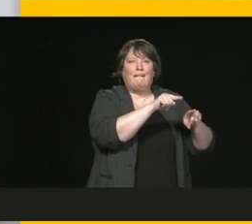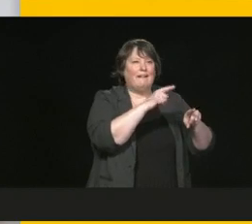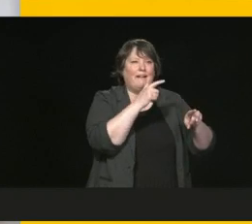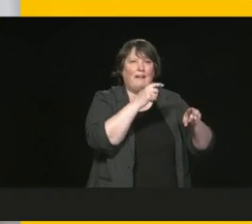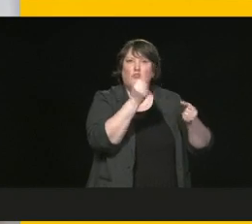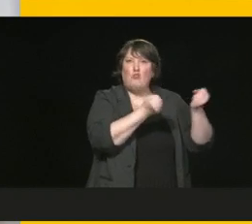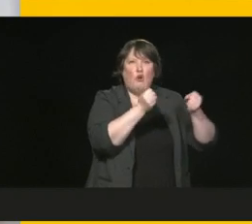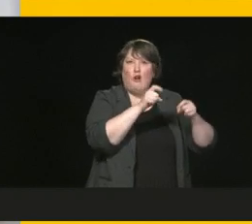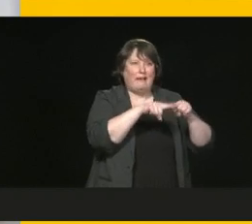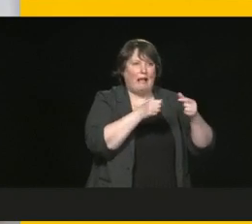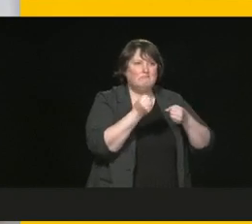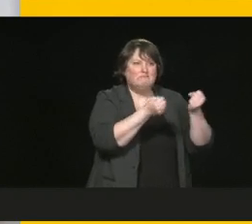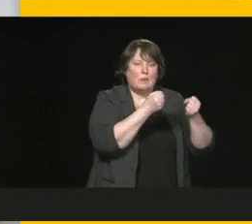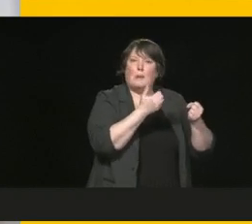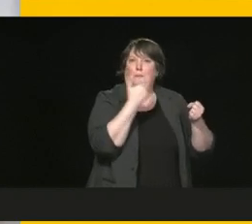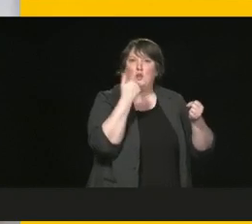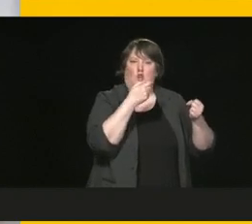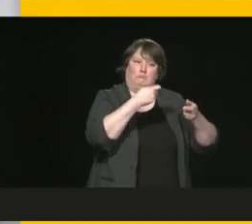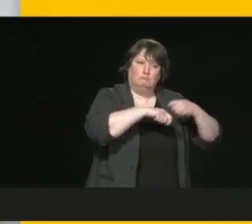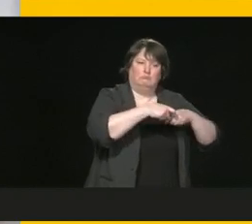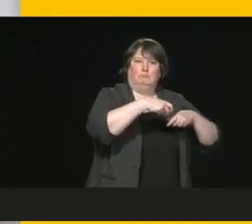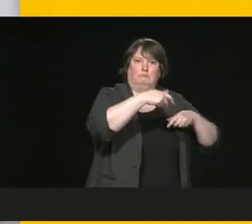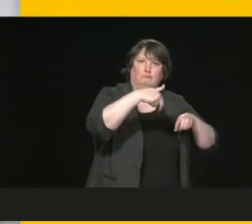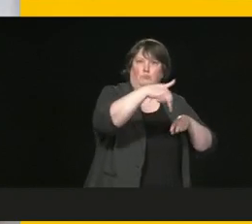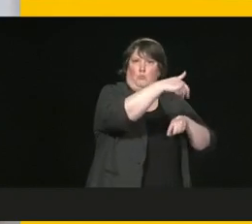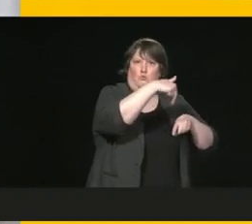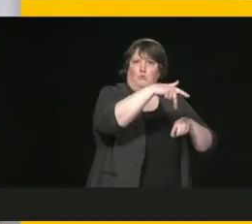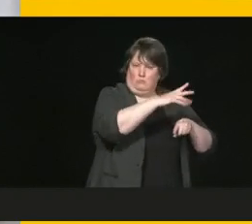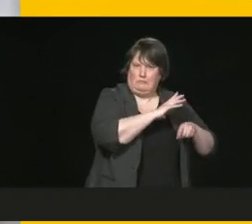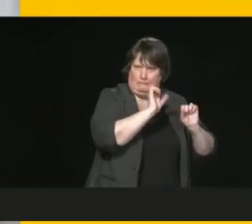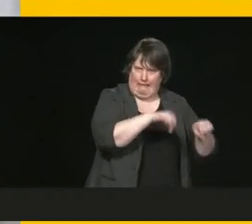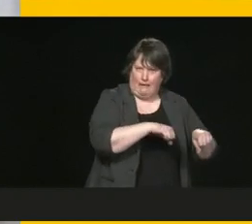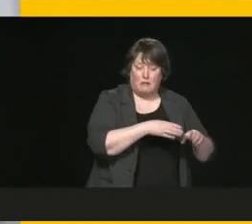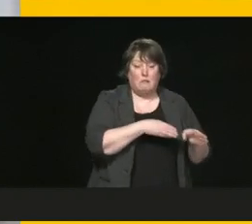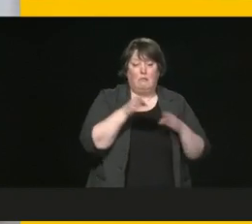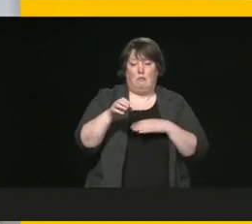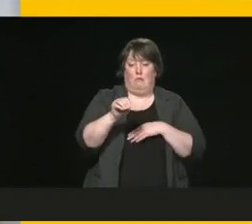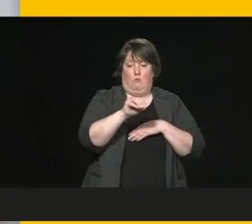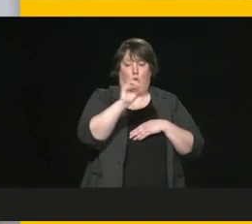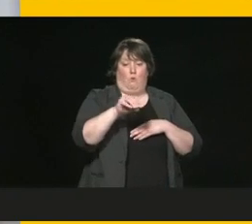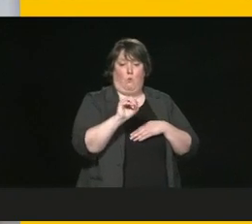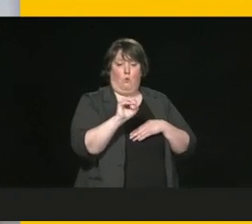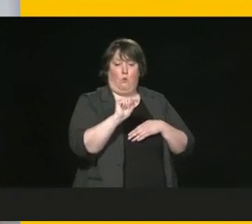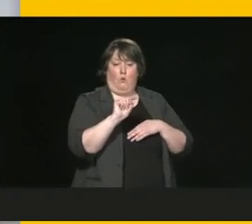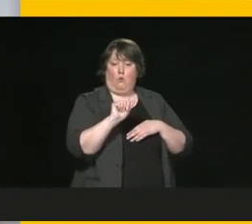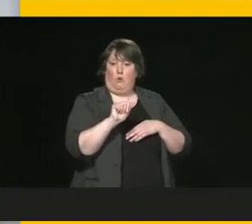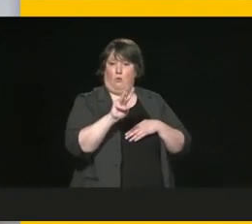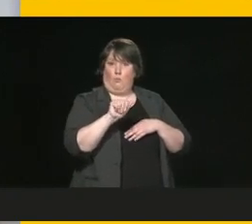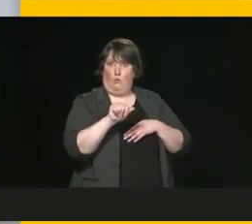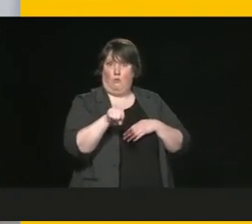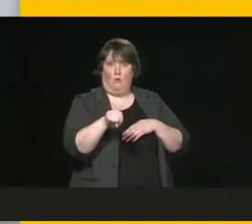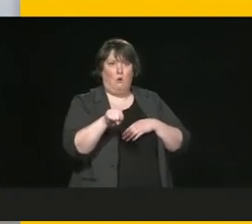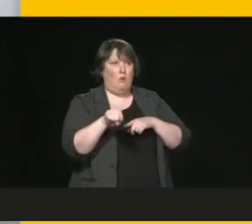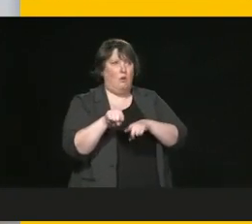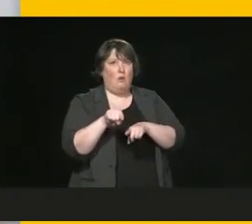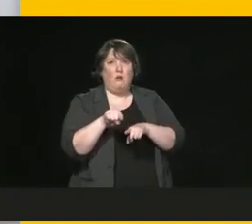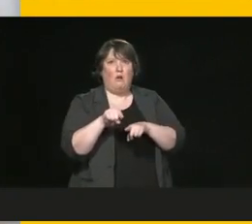JURISDICTION, FROM VANCOUVER CLOSING STANLEY PARK TO CARS AND PEOPLE WALKING AROUND IT TO